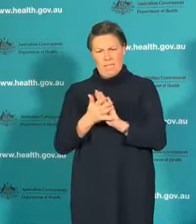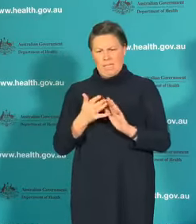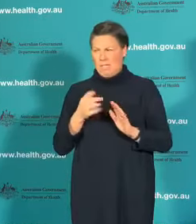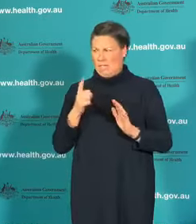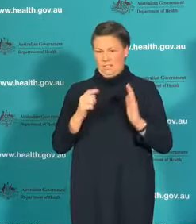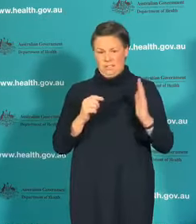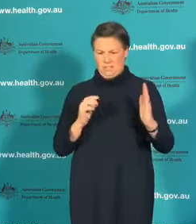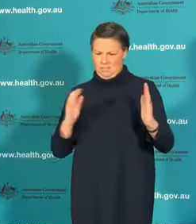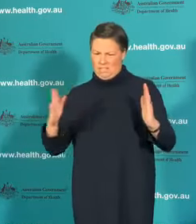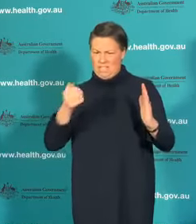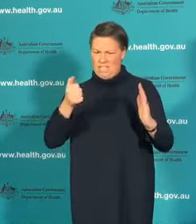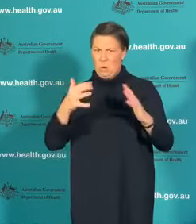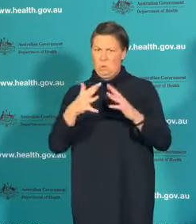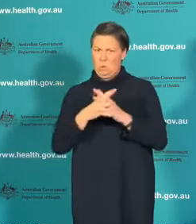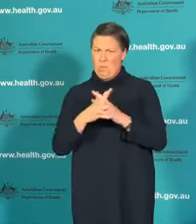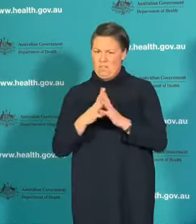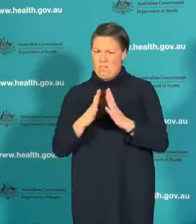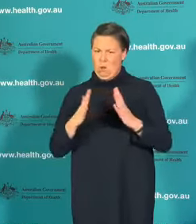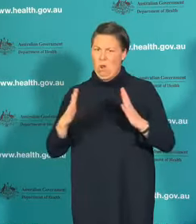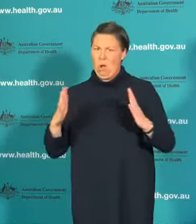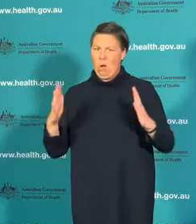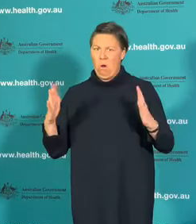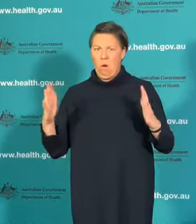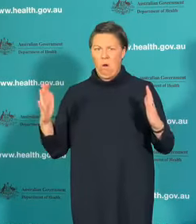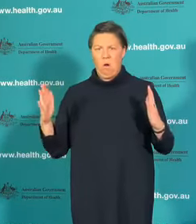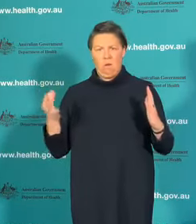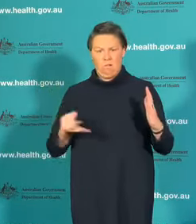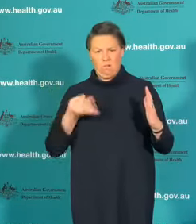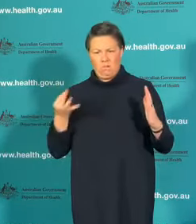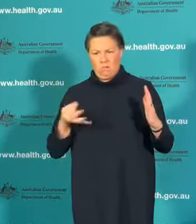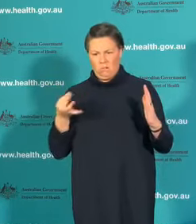said in the Royal Care Commission today and obviously that's going to be